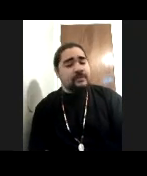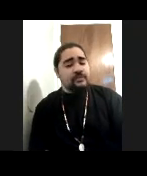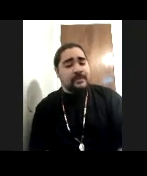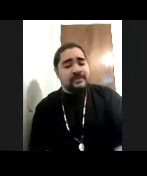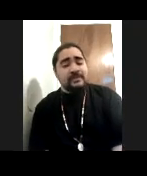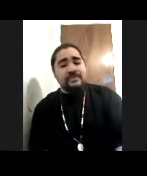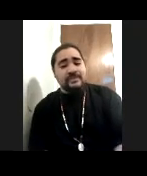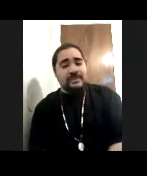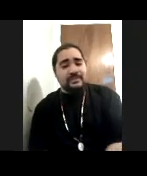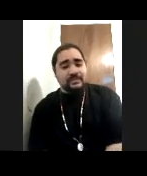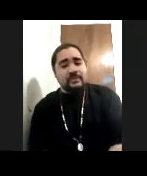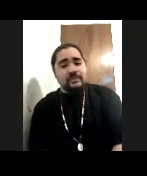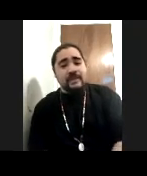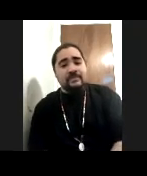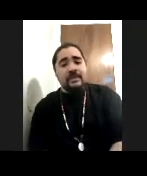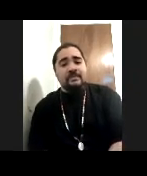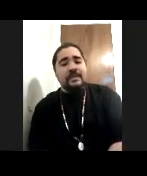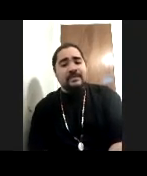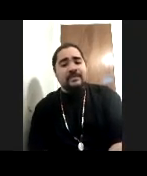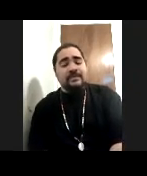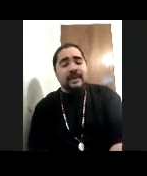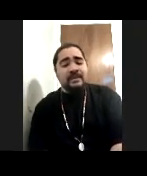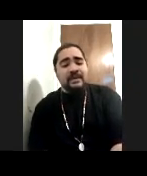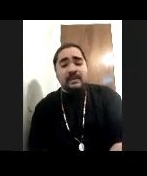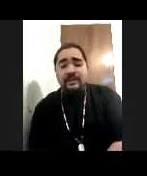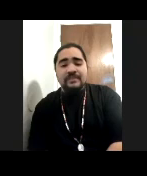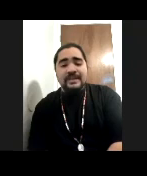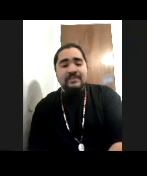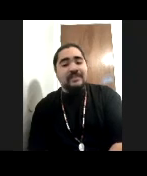Those were mentors to me to who have made me feel valued and encourage me to chase